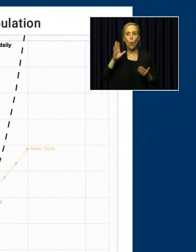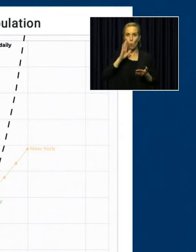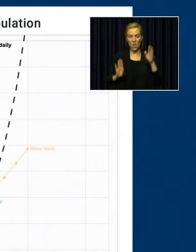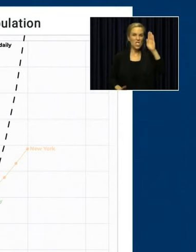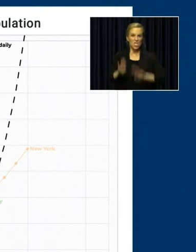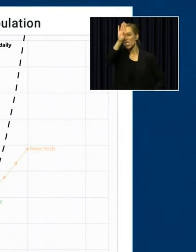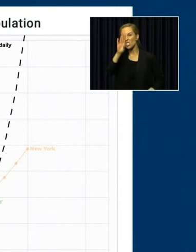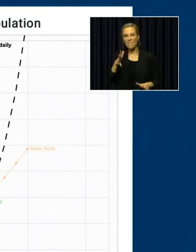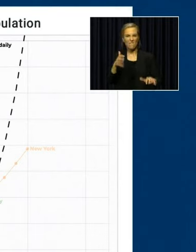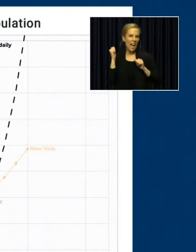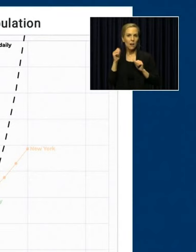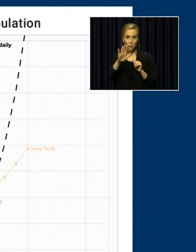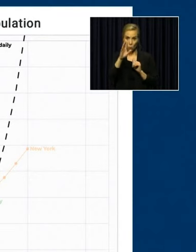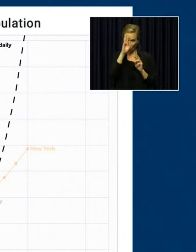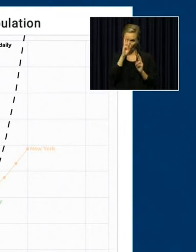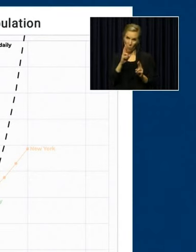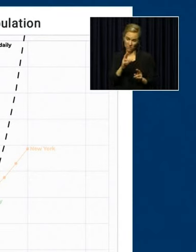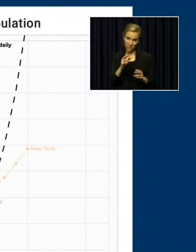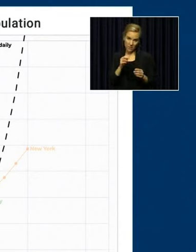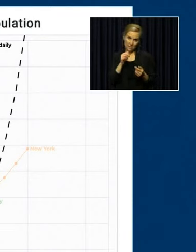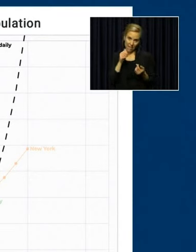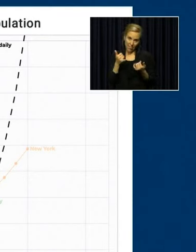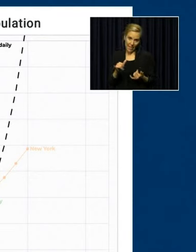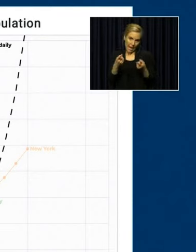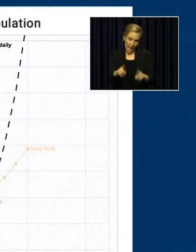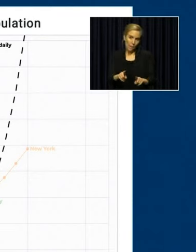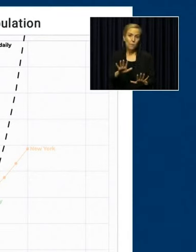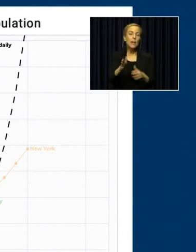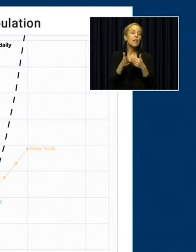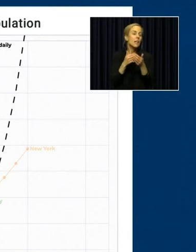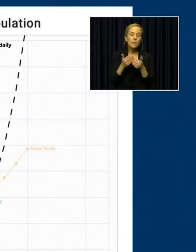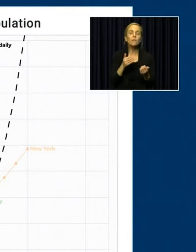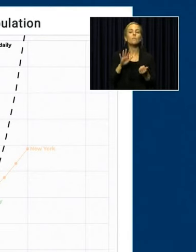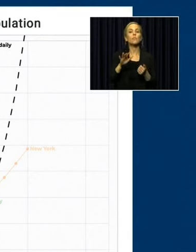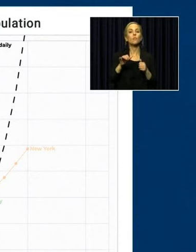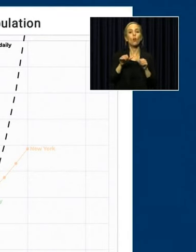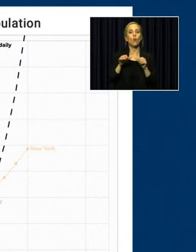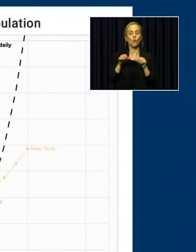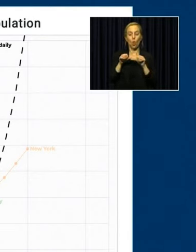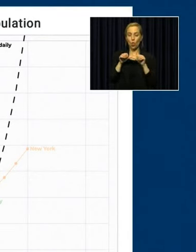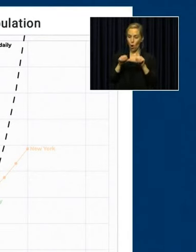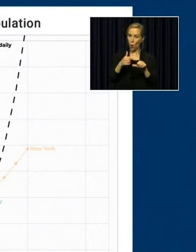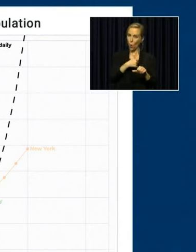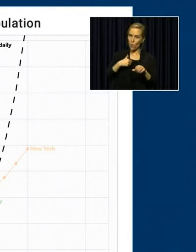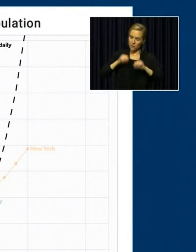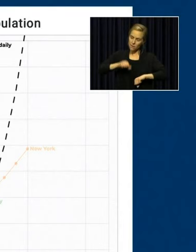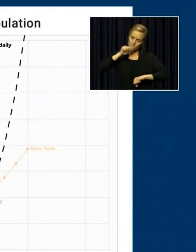WHAT THESE MEAN, AND I TRY TO BE AS CLEAR AS I CAN ABOUT THE SCIENCE AND WHERE DIFFERENT